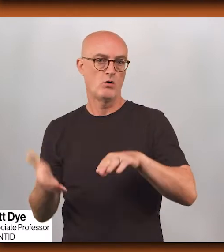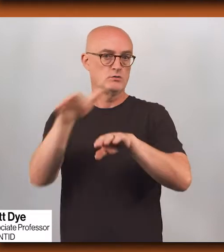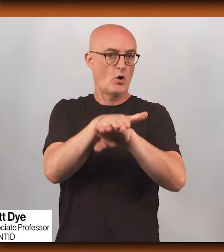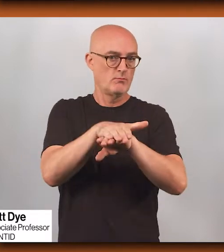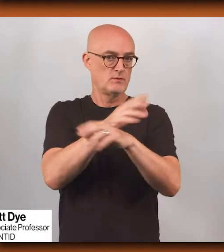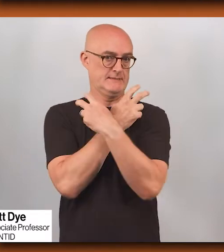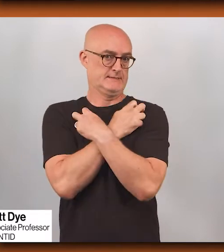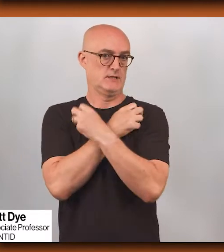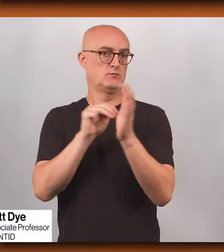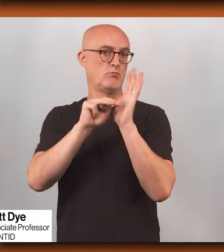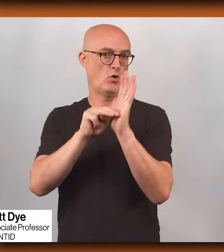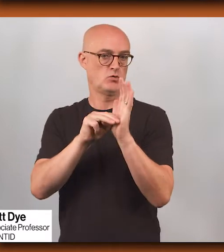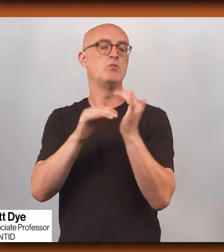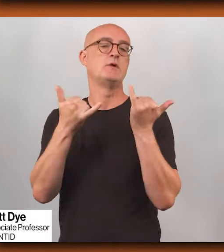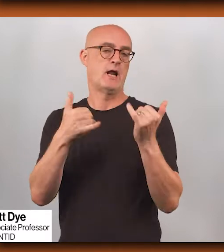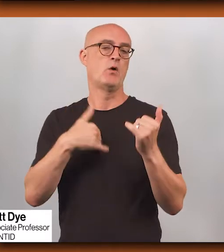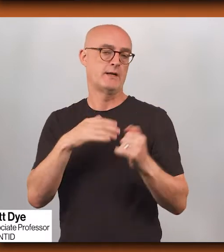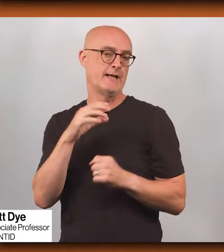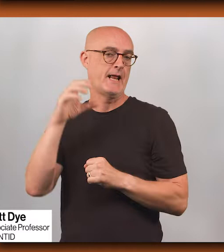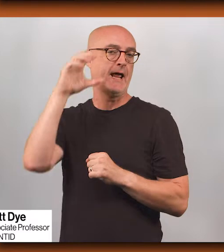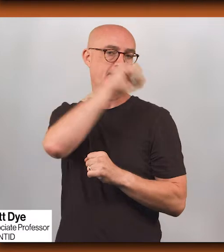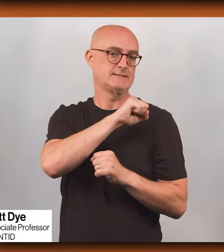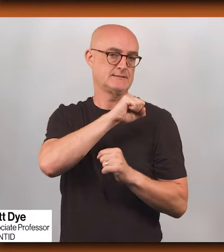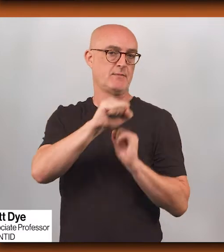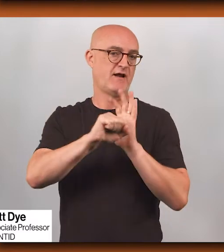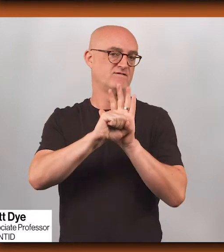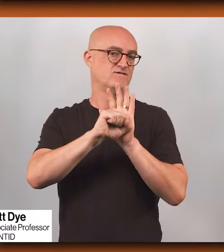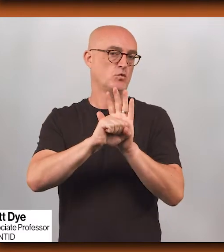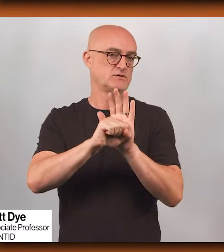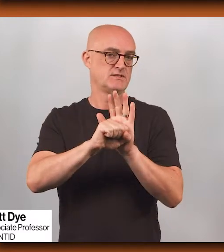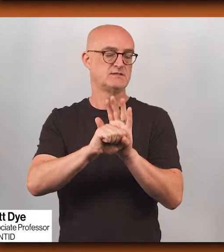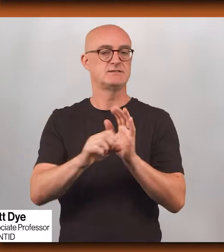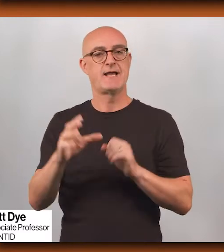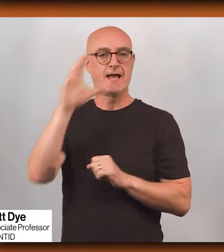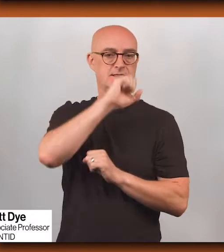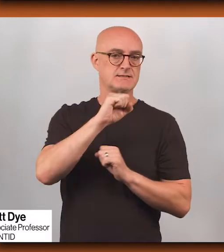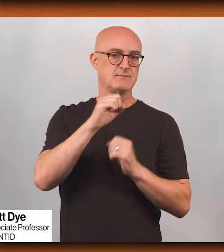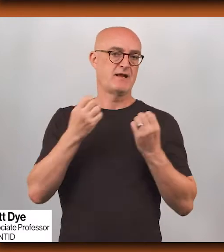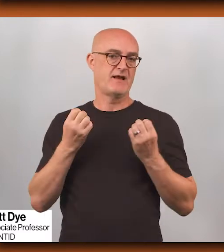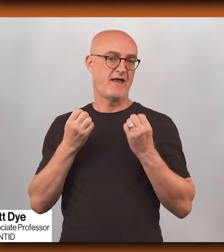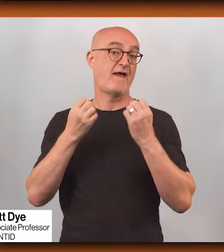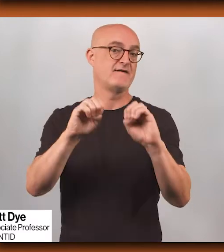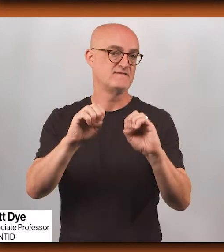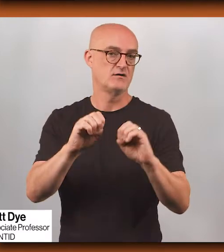so in this work, we're using a physics engine called Dart. However, you could use different simulators,